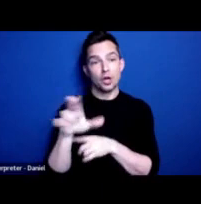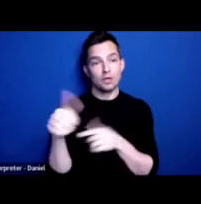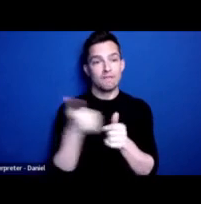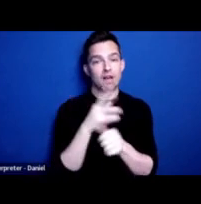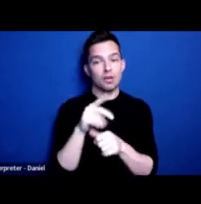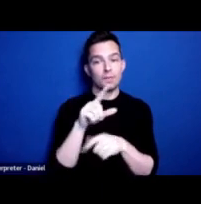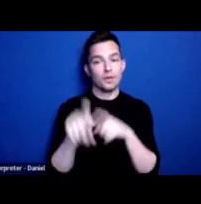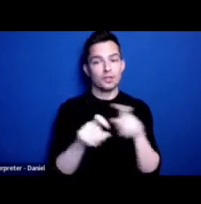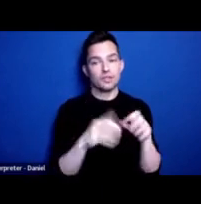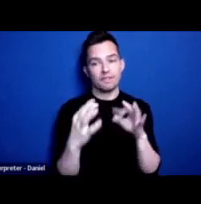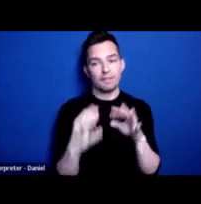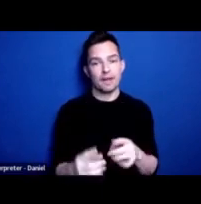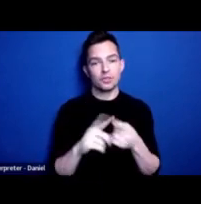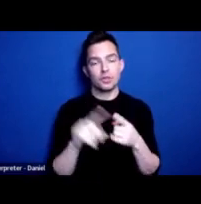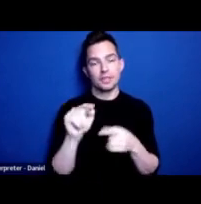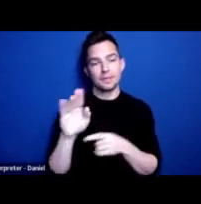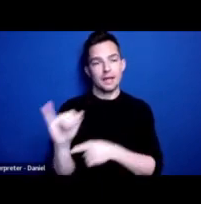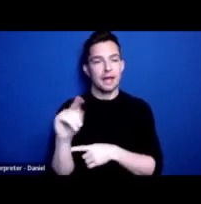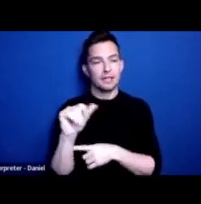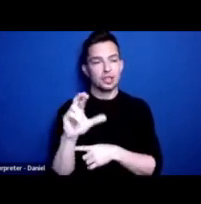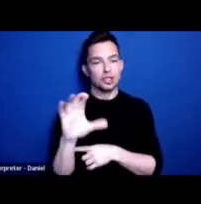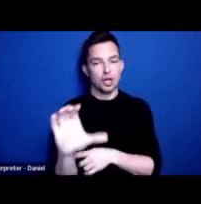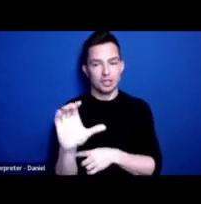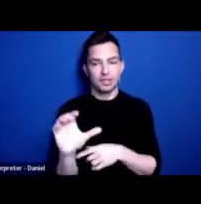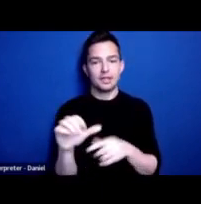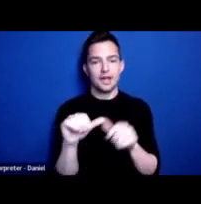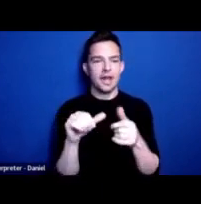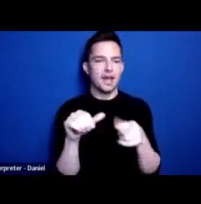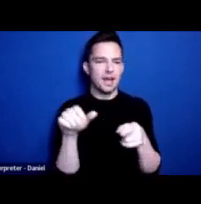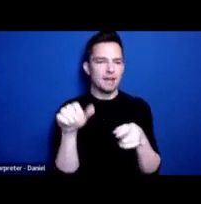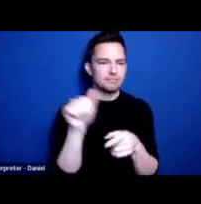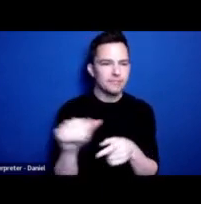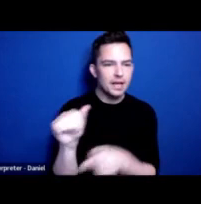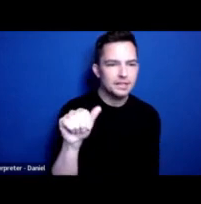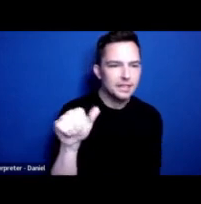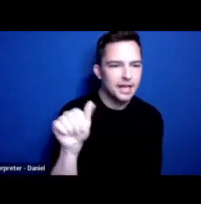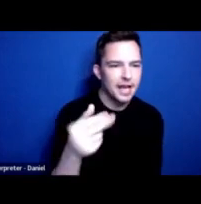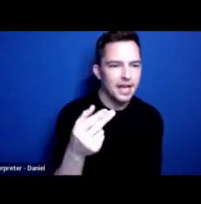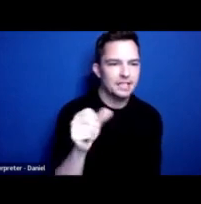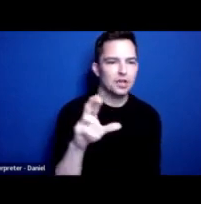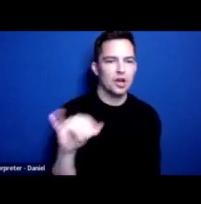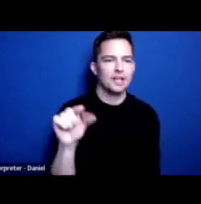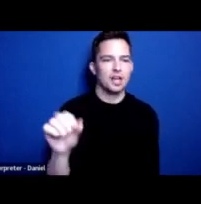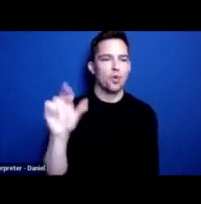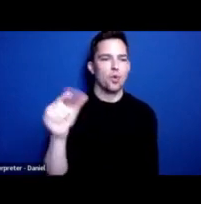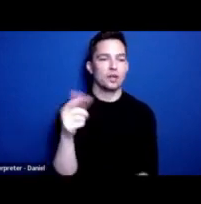feedback to the TBI tarc@hsli.org. Please note that this email will not be monitored